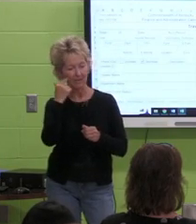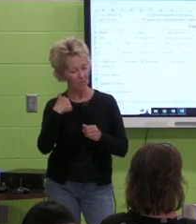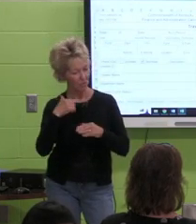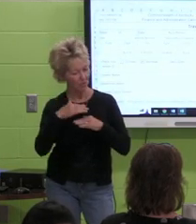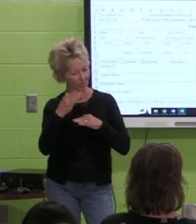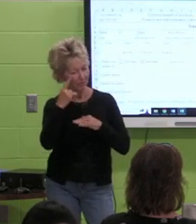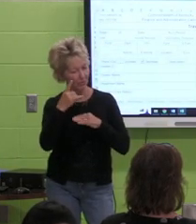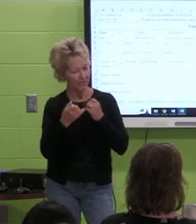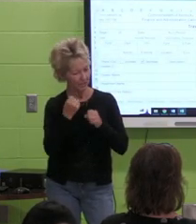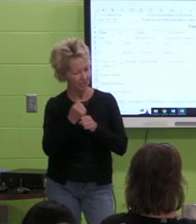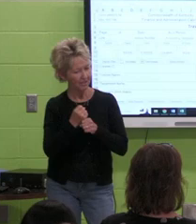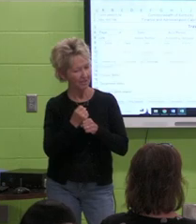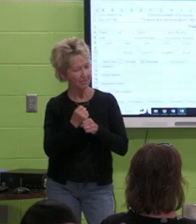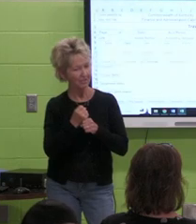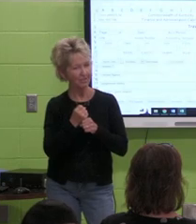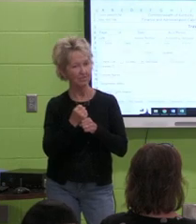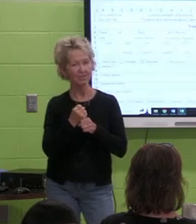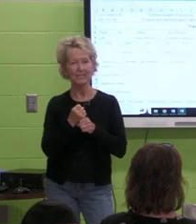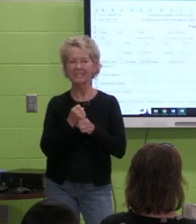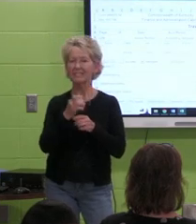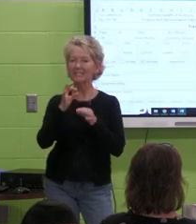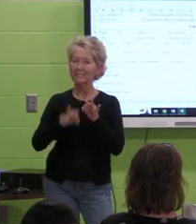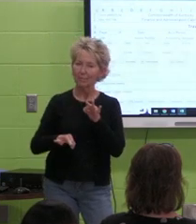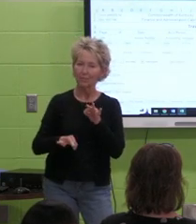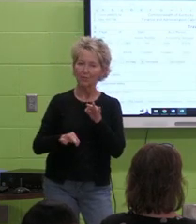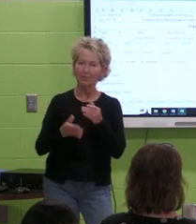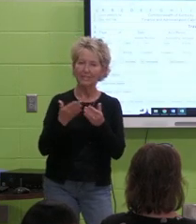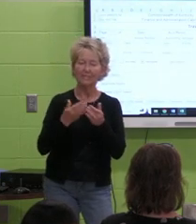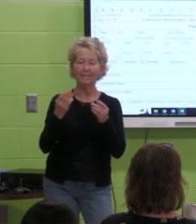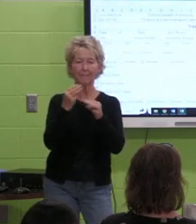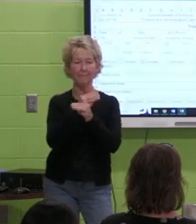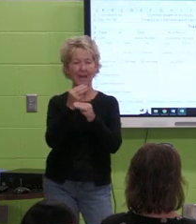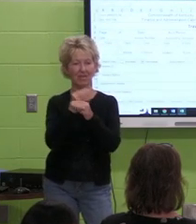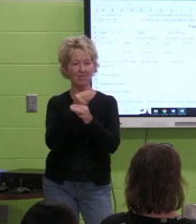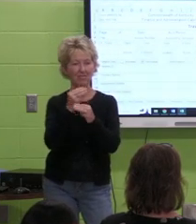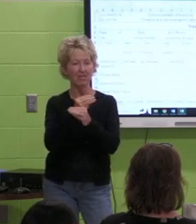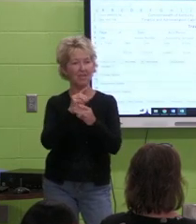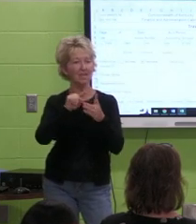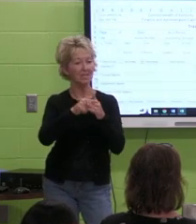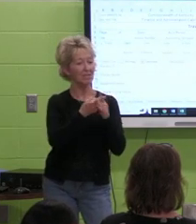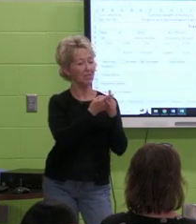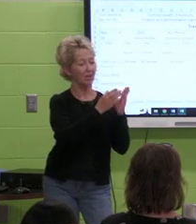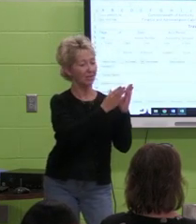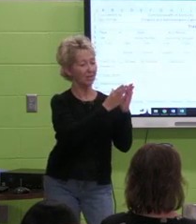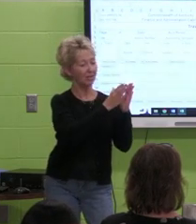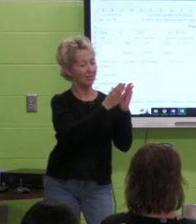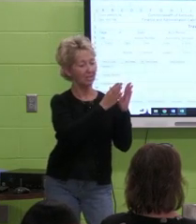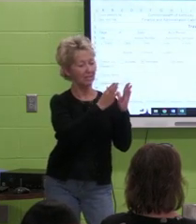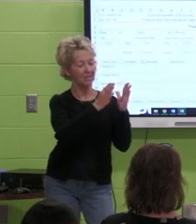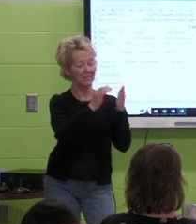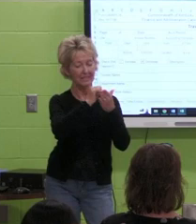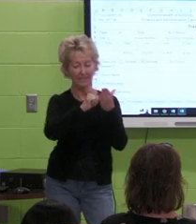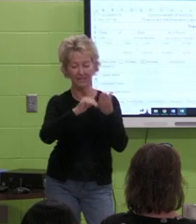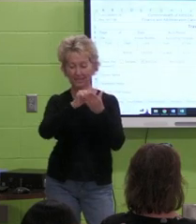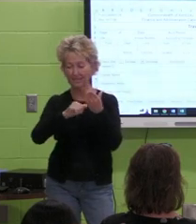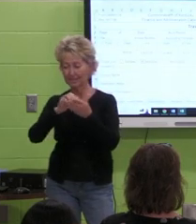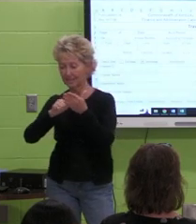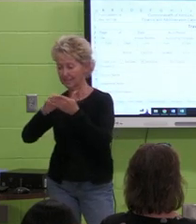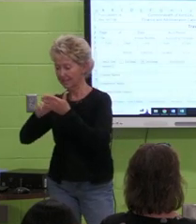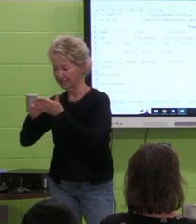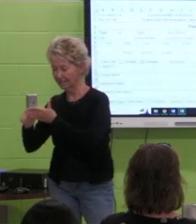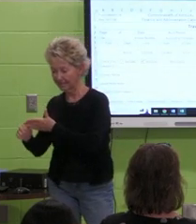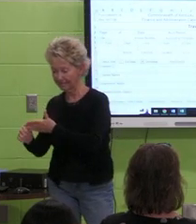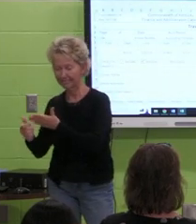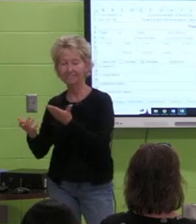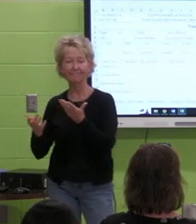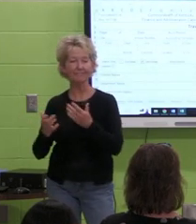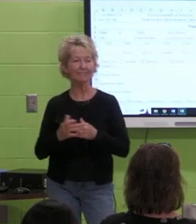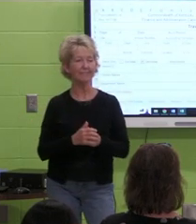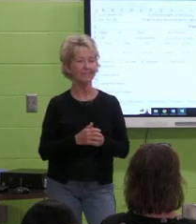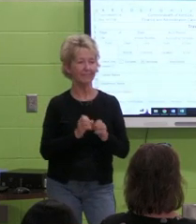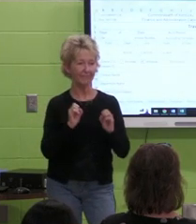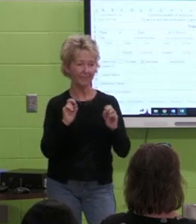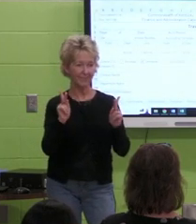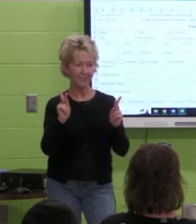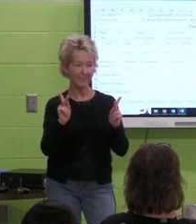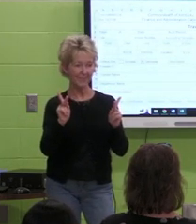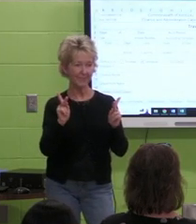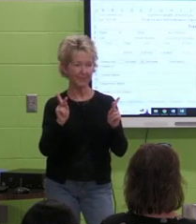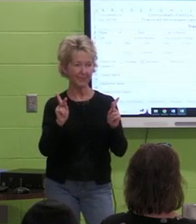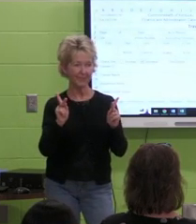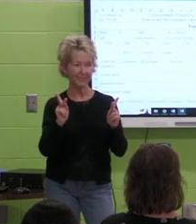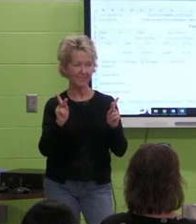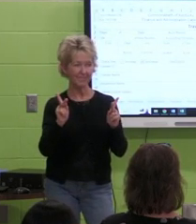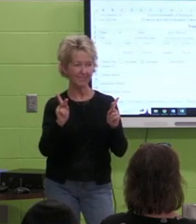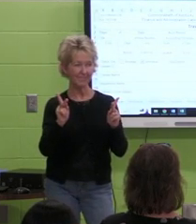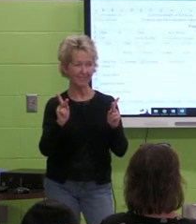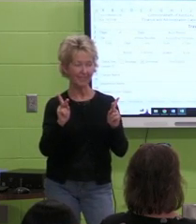the year it's simple it's simple math you start here and you start deducting it out okay you all